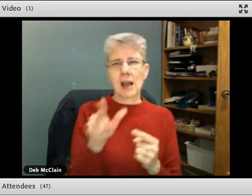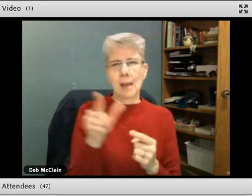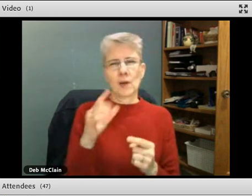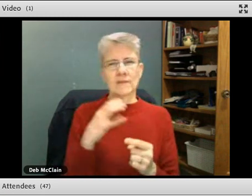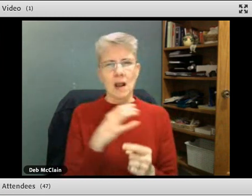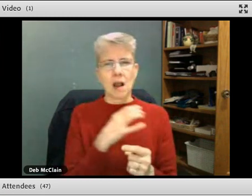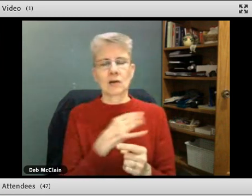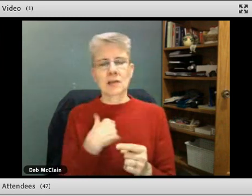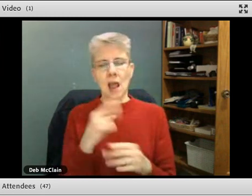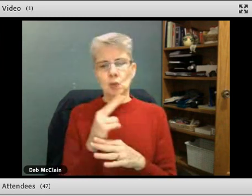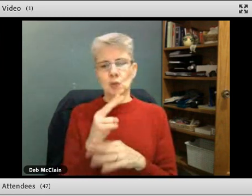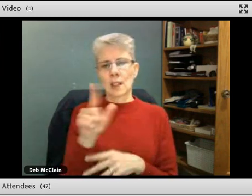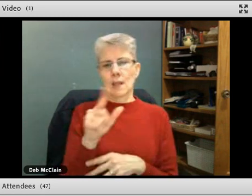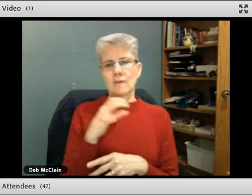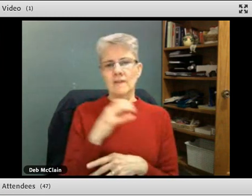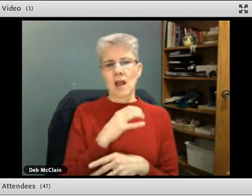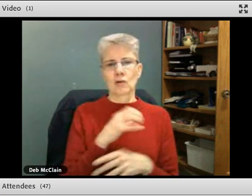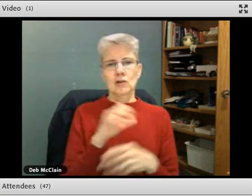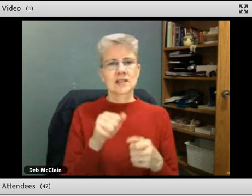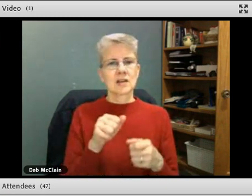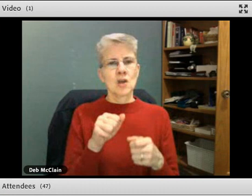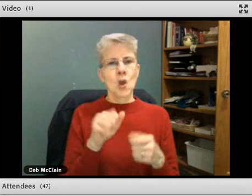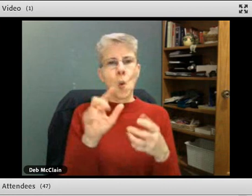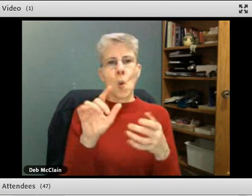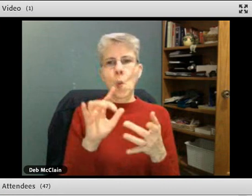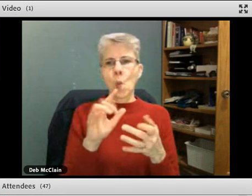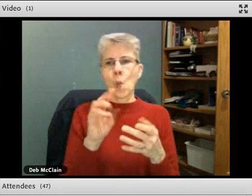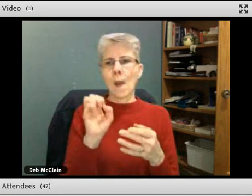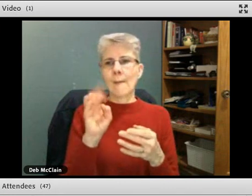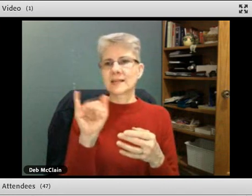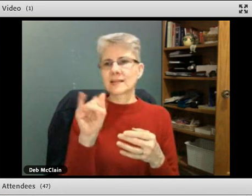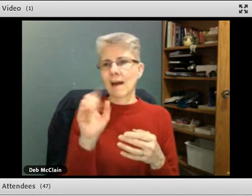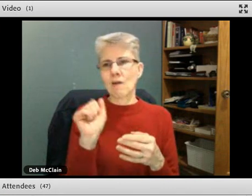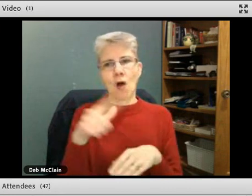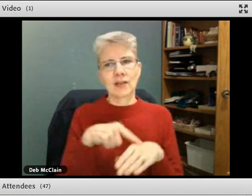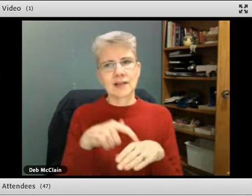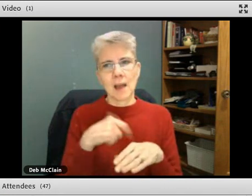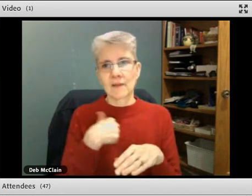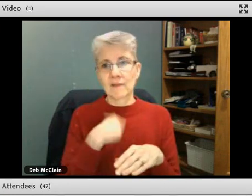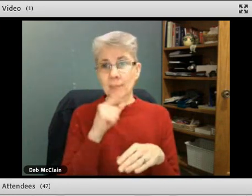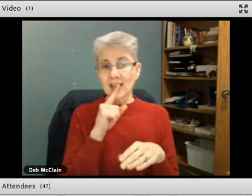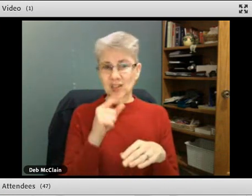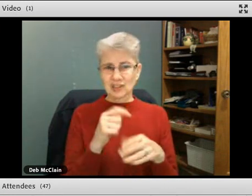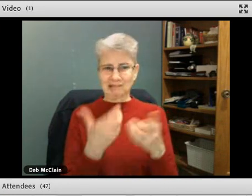If I'm cataloging something and I'm not sure how to represent it specifically in the MARC format